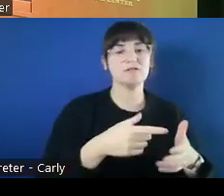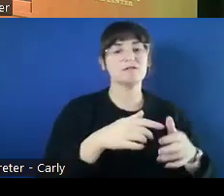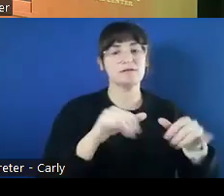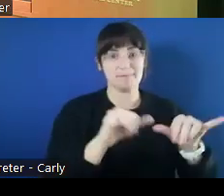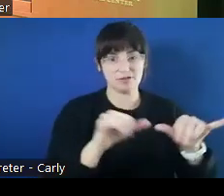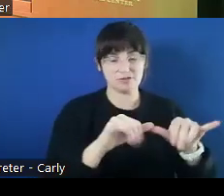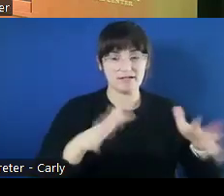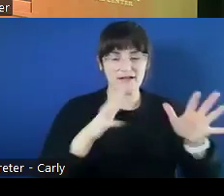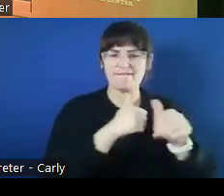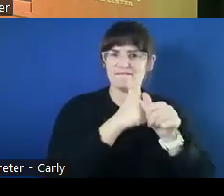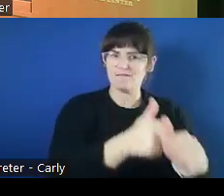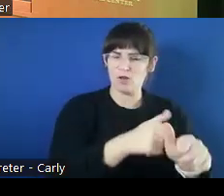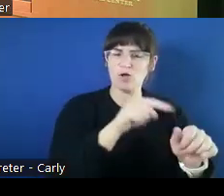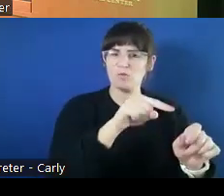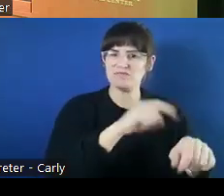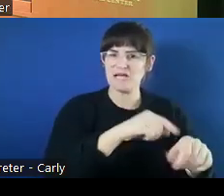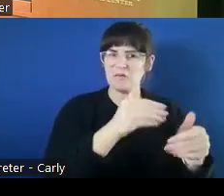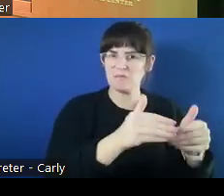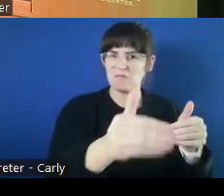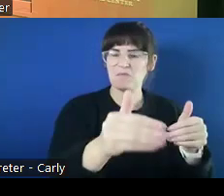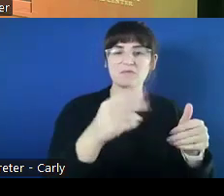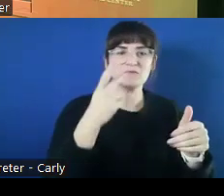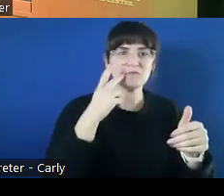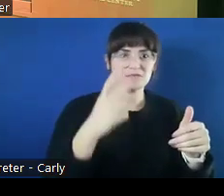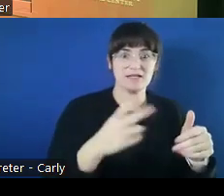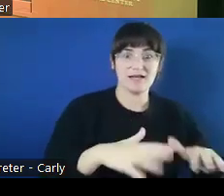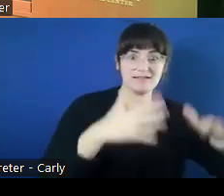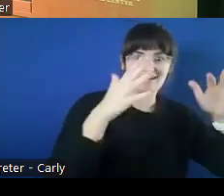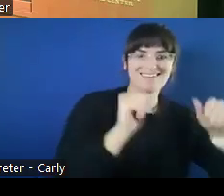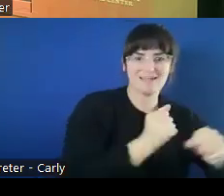anxiety certainly does appear to increase the risk of heart disease but if you take people